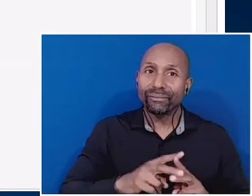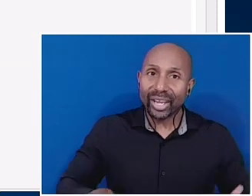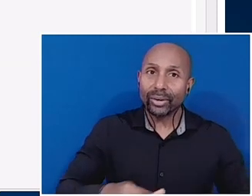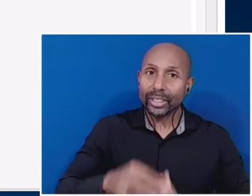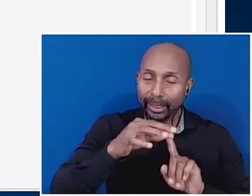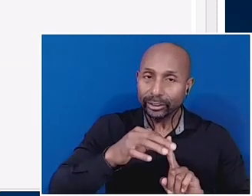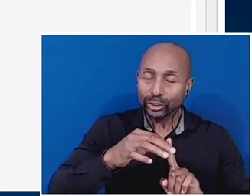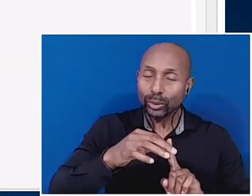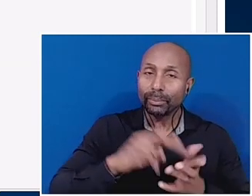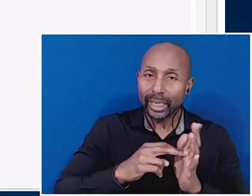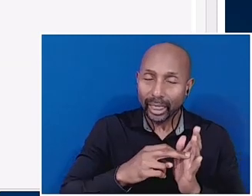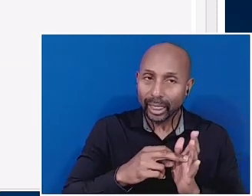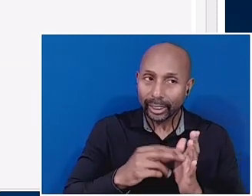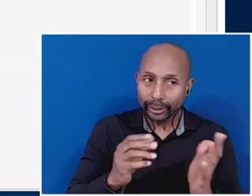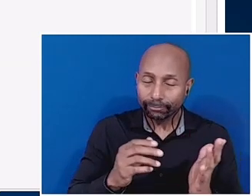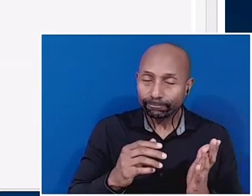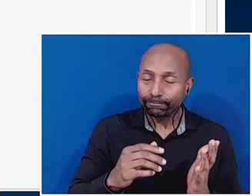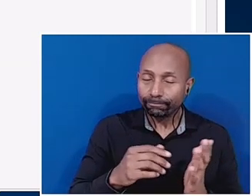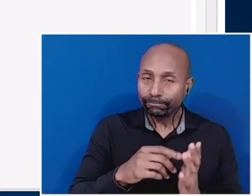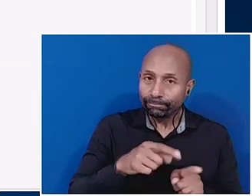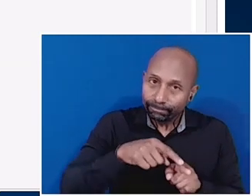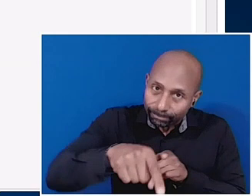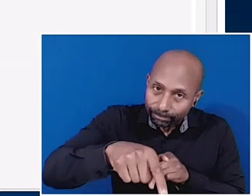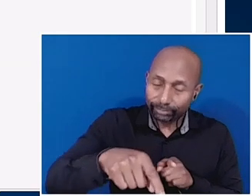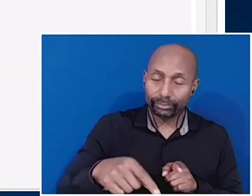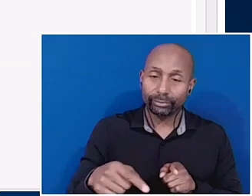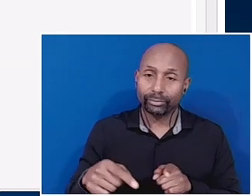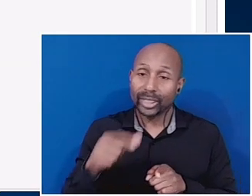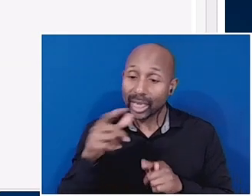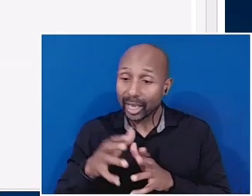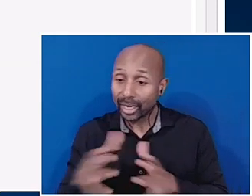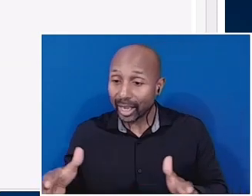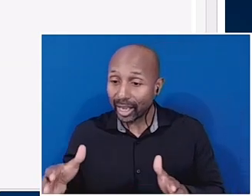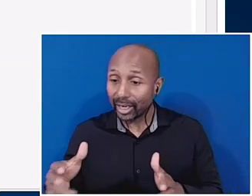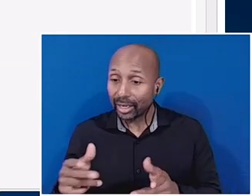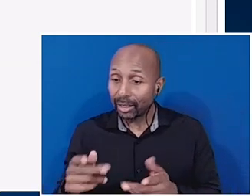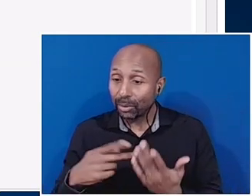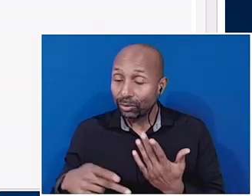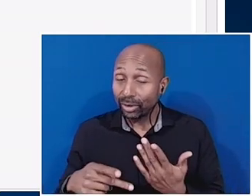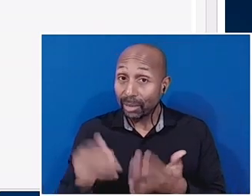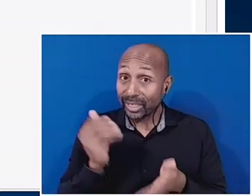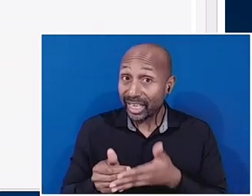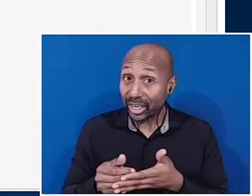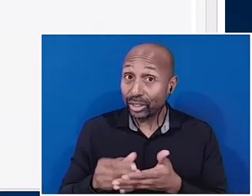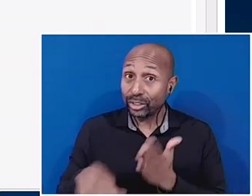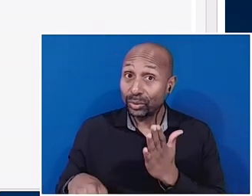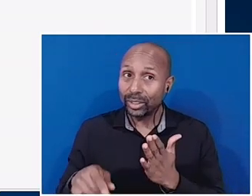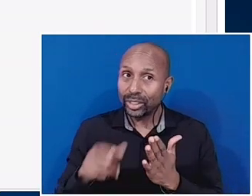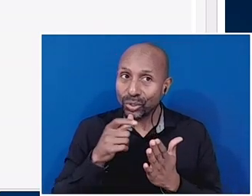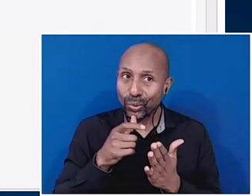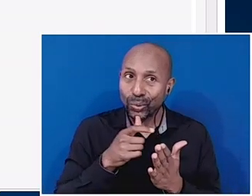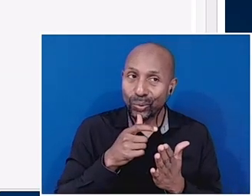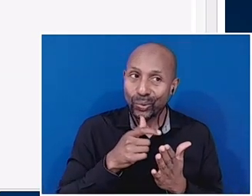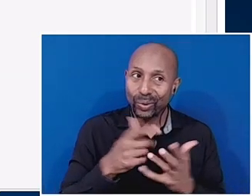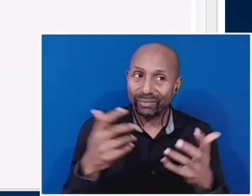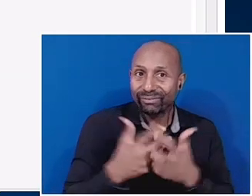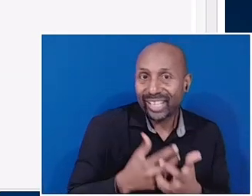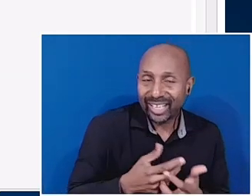know, within a local commuting distance for students that are similar and particularly in areas of the country that are spread out in rural.